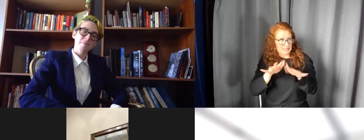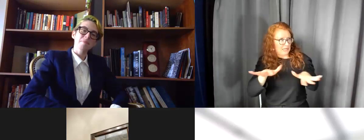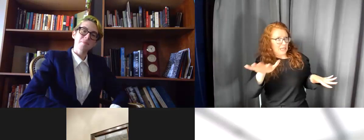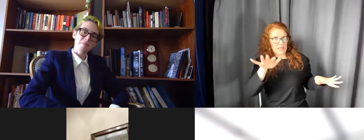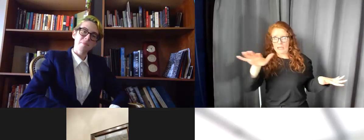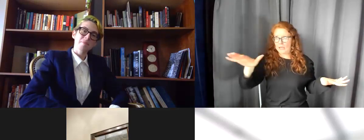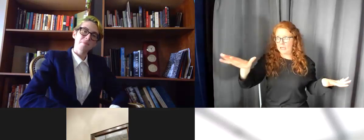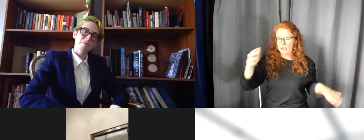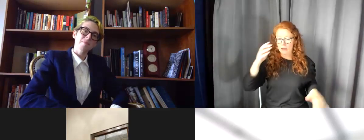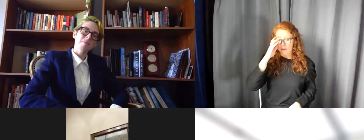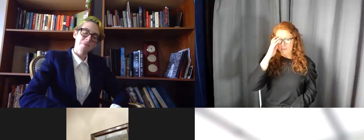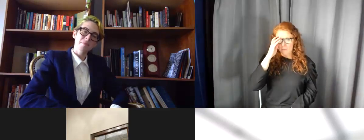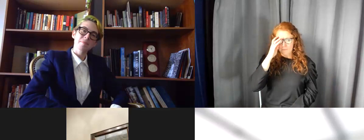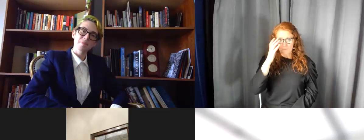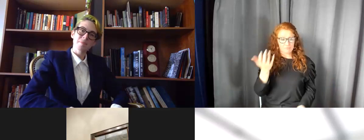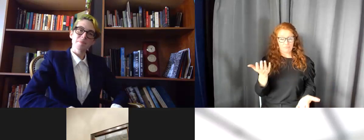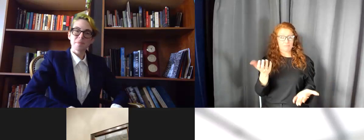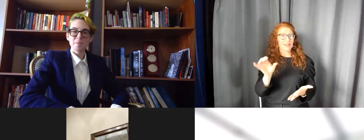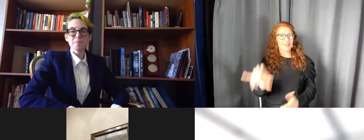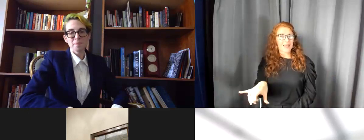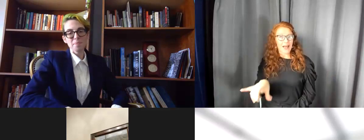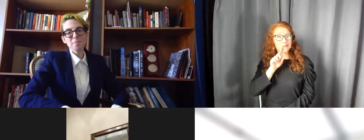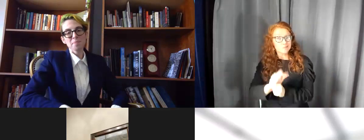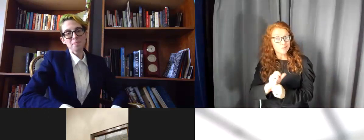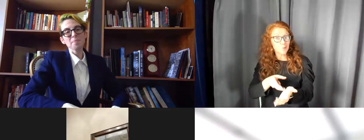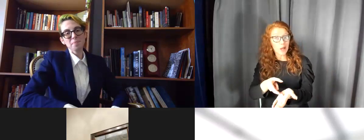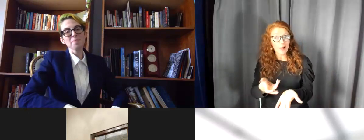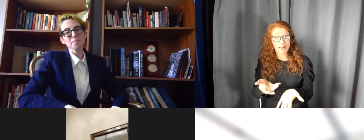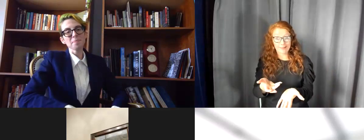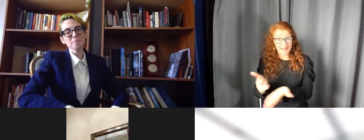Grace: So things like that are again very practical and very helpful.